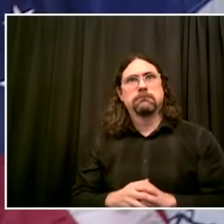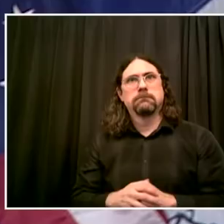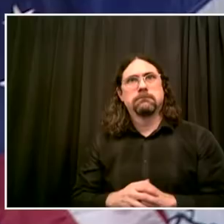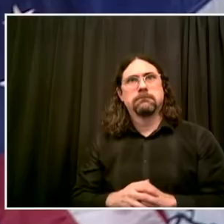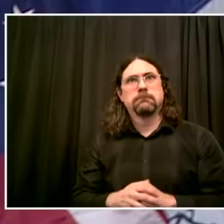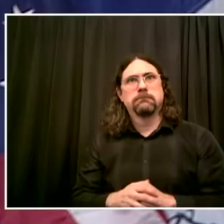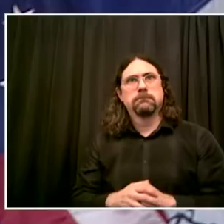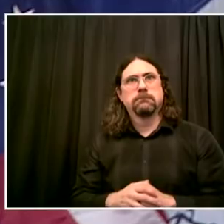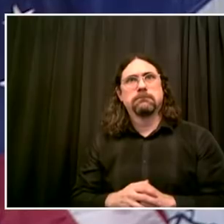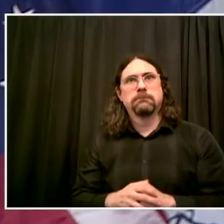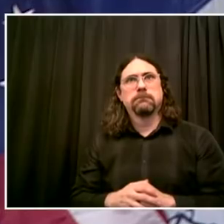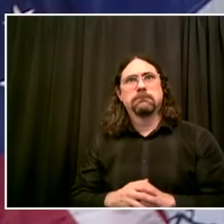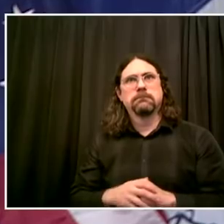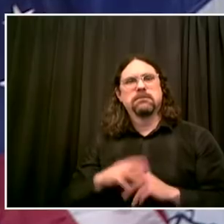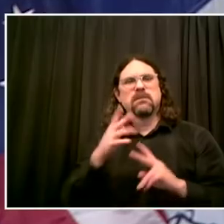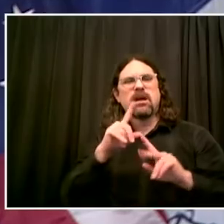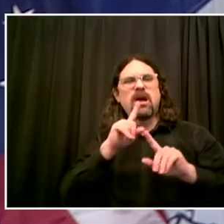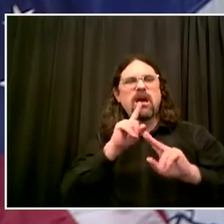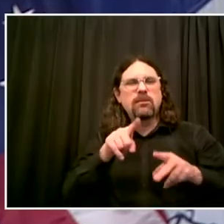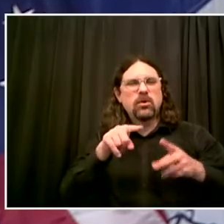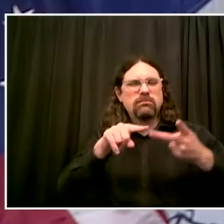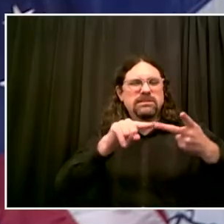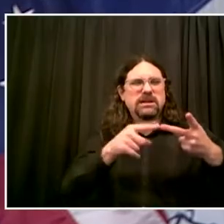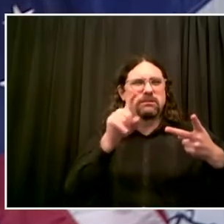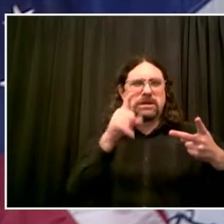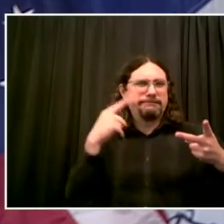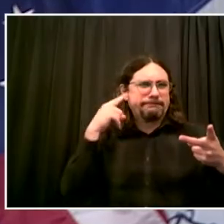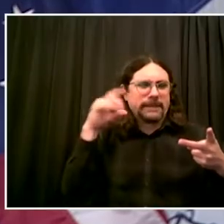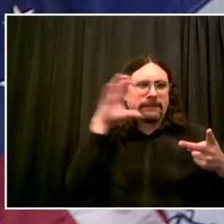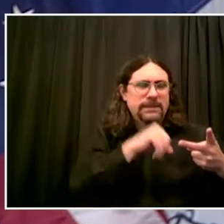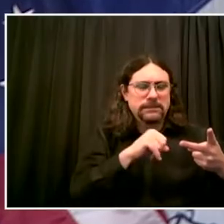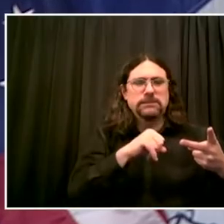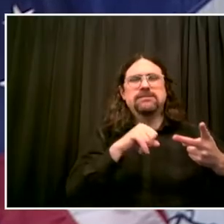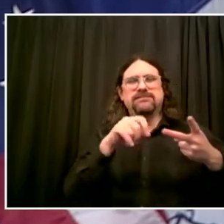DISTANCING. I THINK THAT THE NIGHTTIME